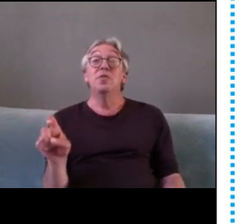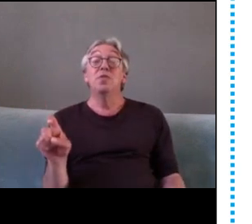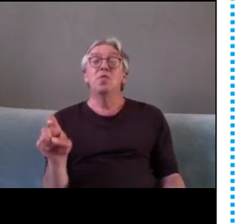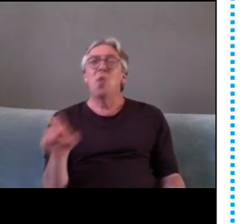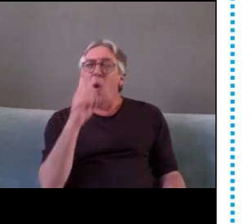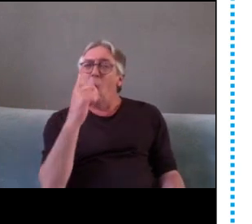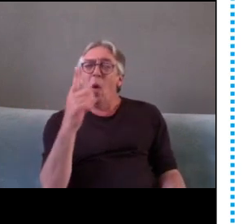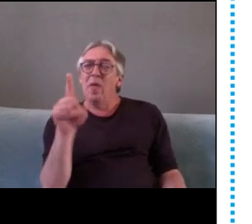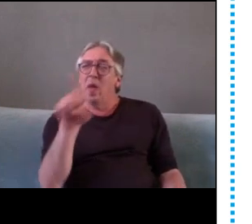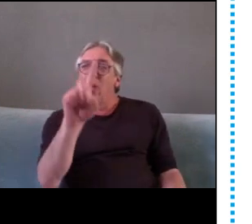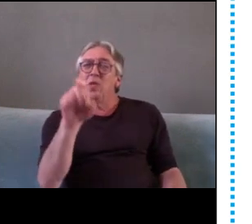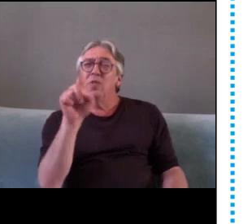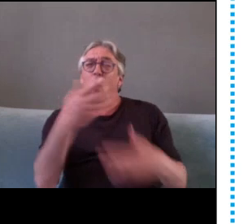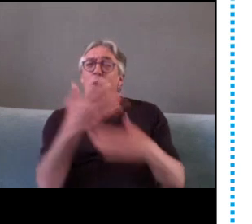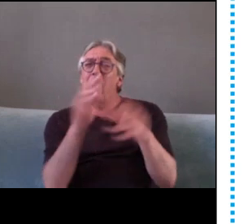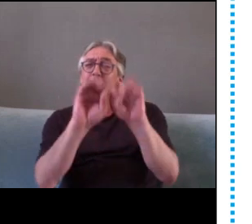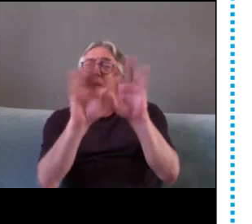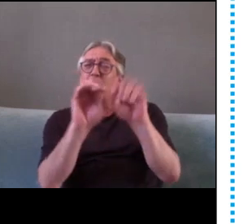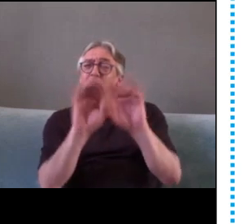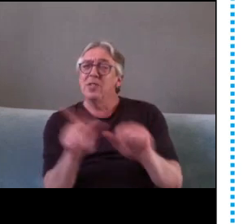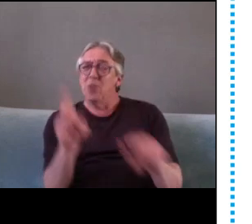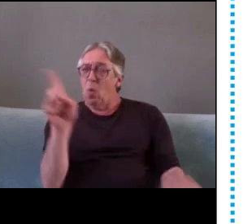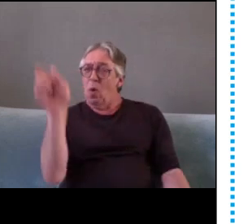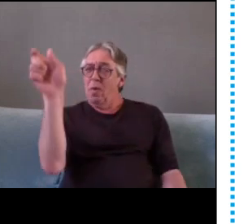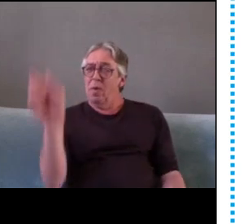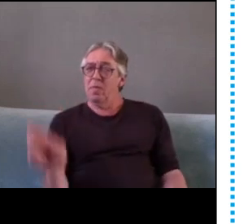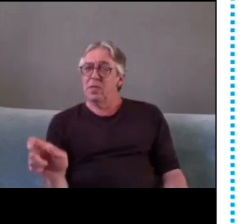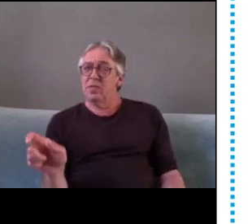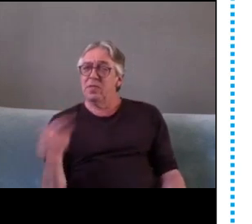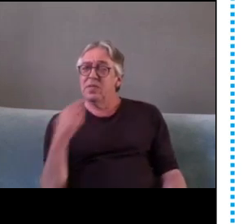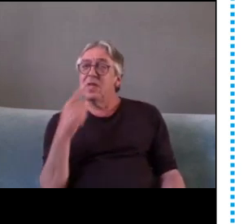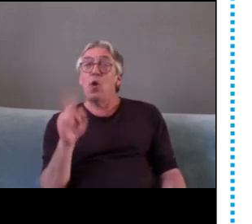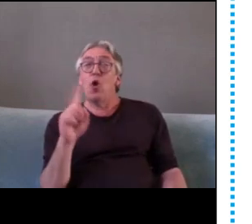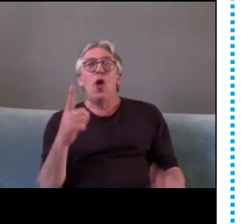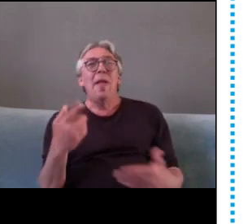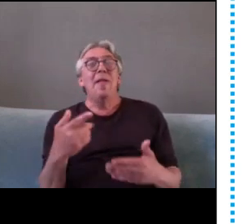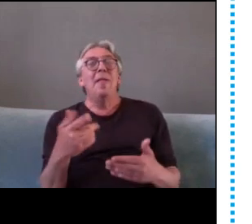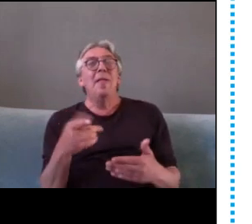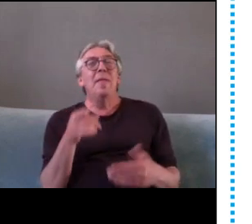for a participant who wanted to know the date you mentioned in slide 22.